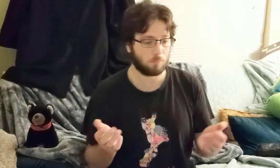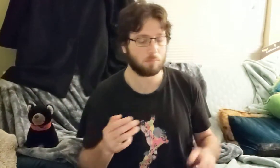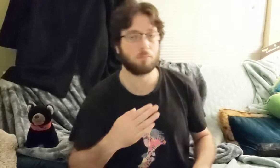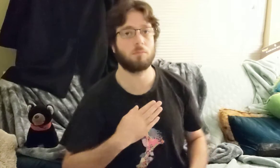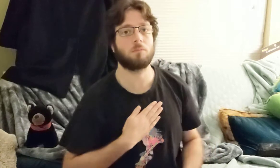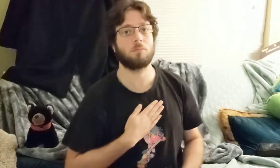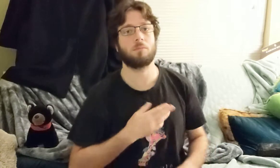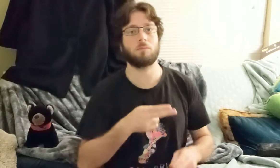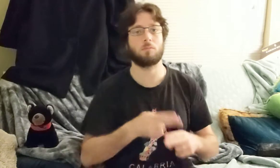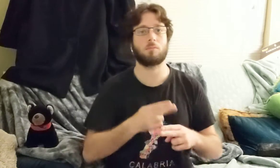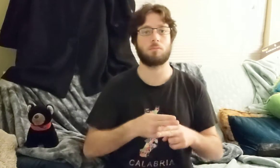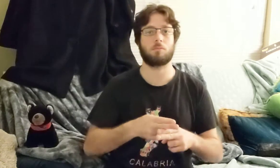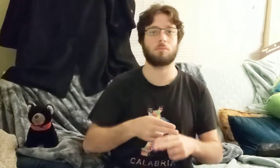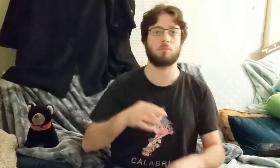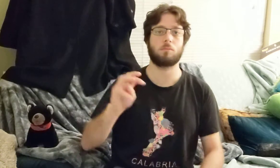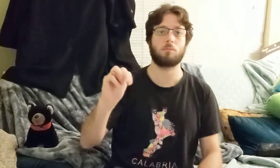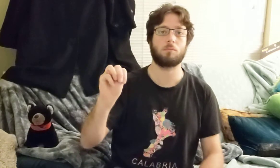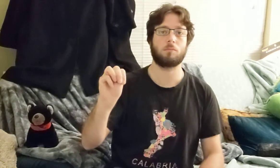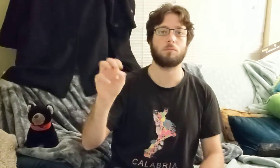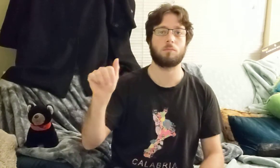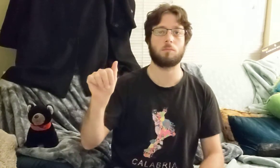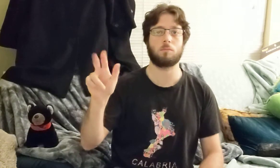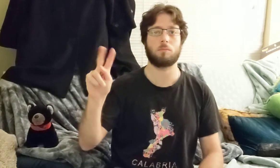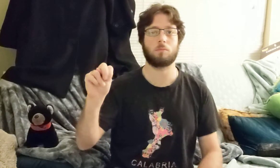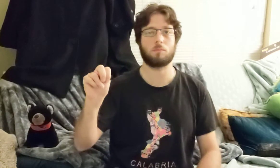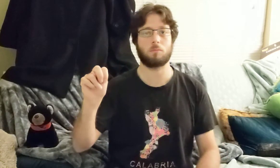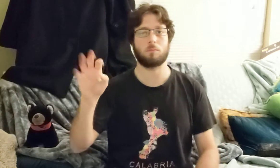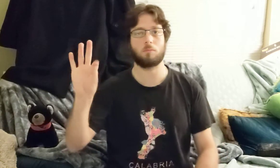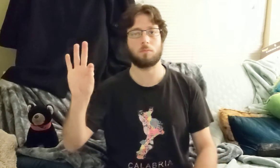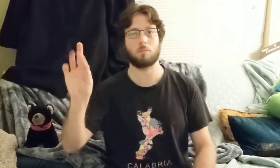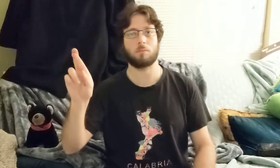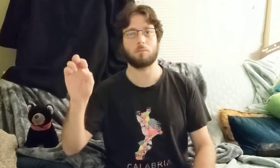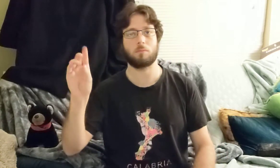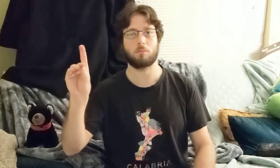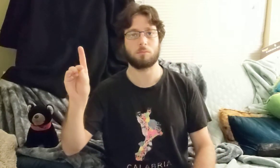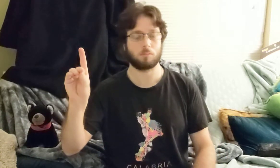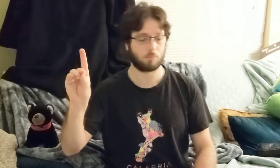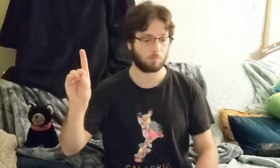WELCOME HERE MY NAME M-A-N-F-R-E-D